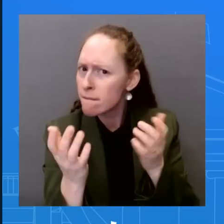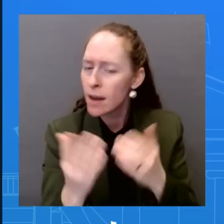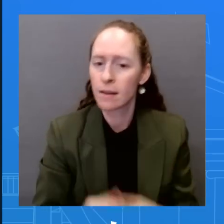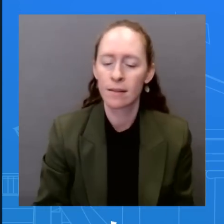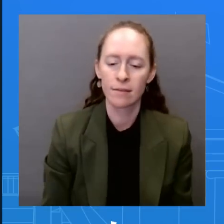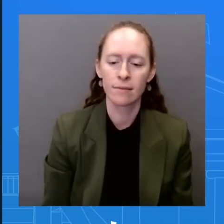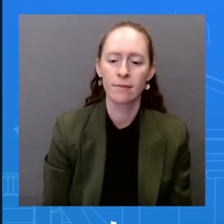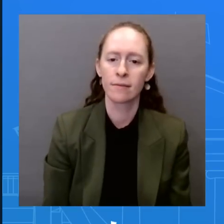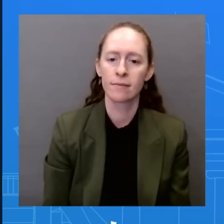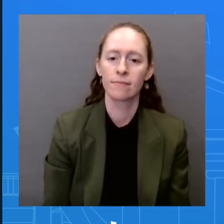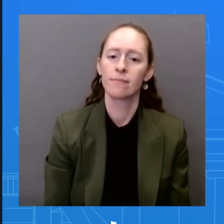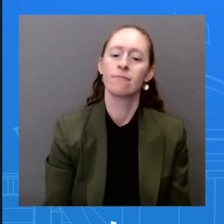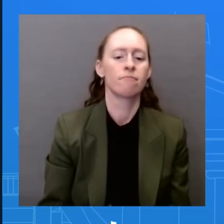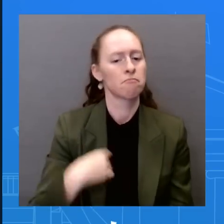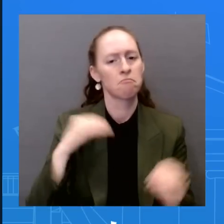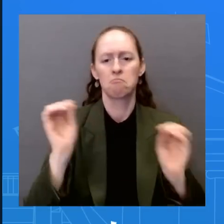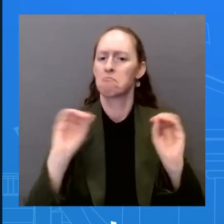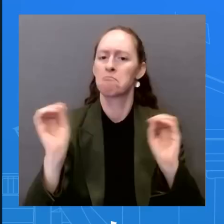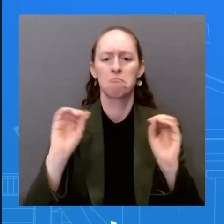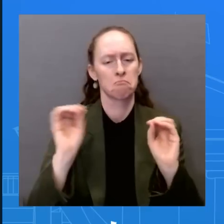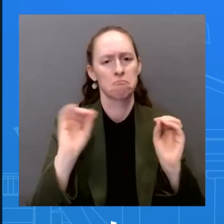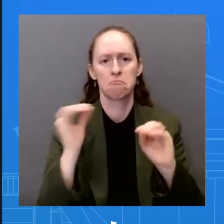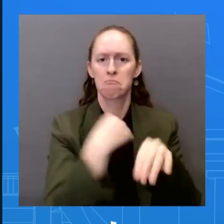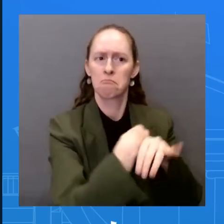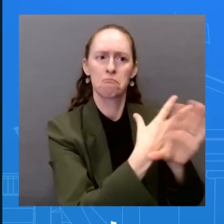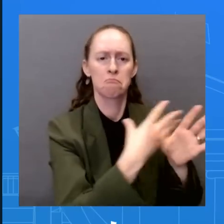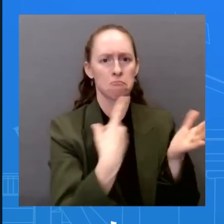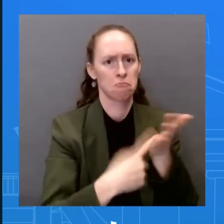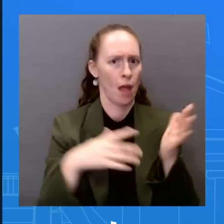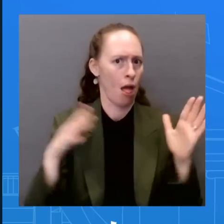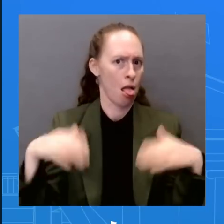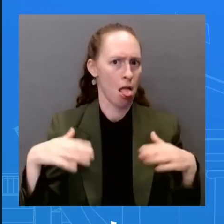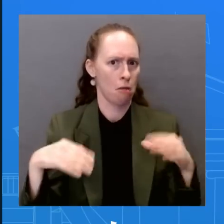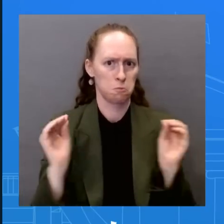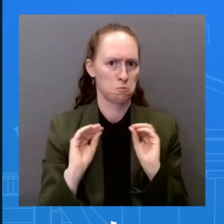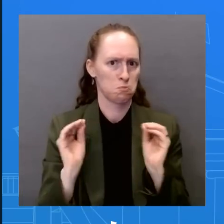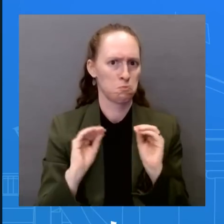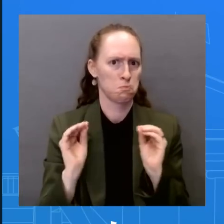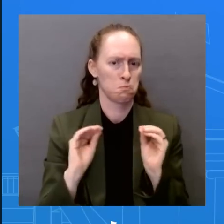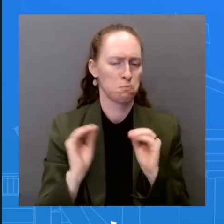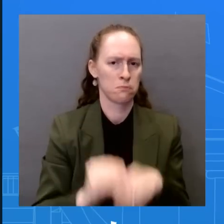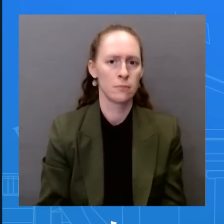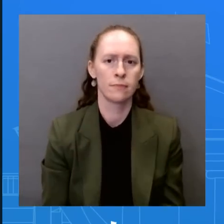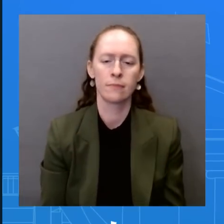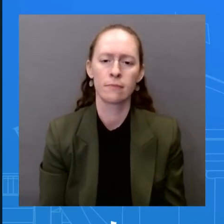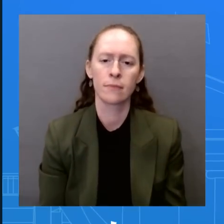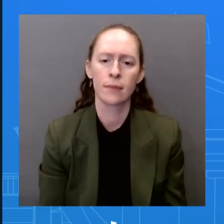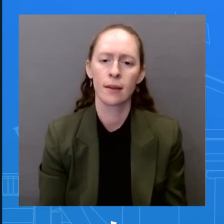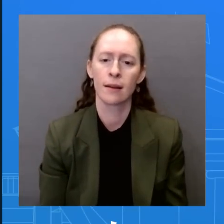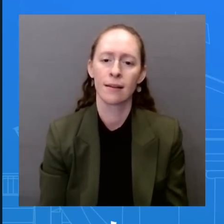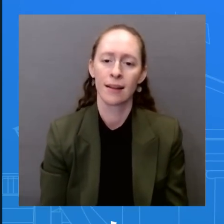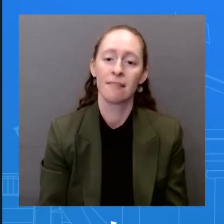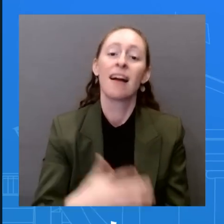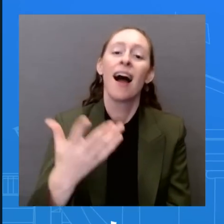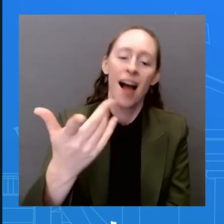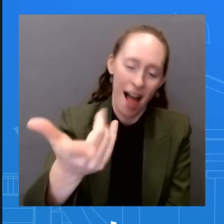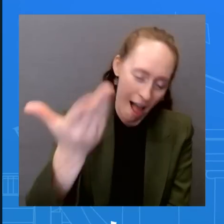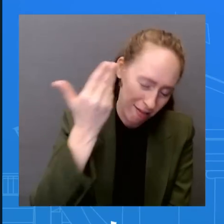and I'll reiterate this -- you already kind of alluded: You know, when it comes to this specific issue, as I've said many times,